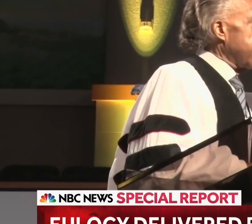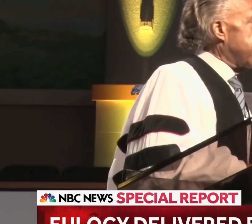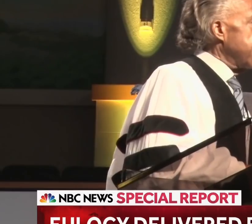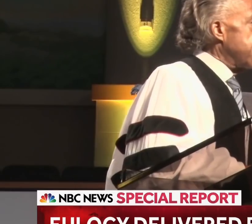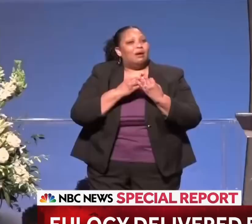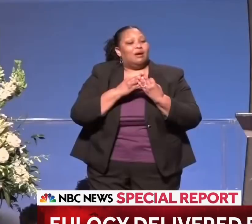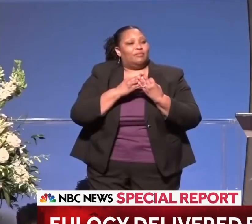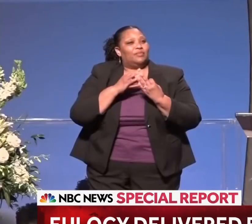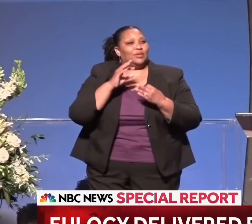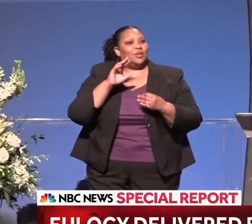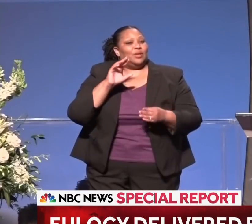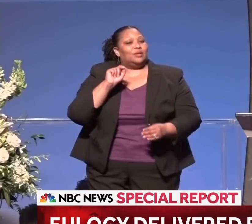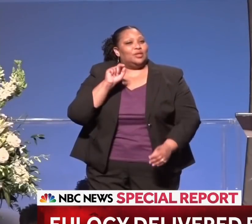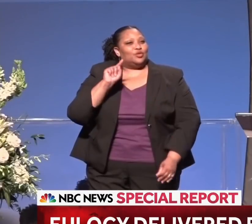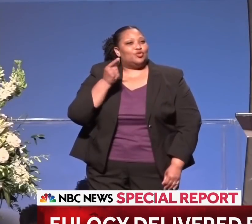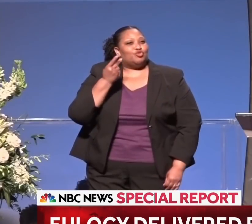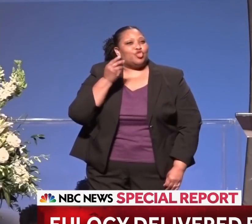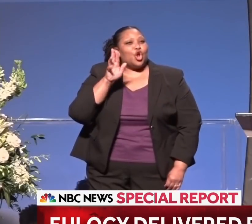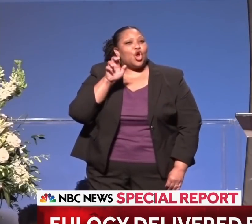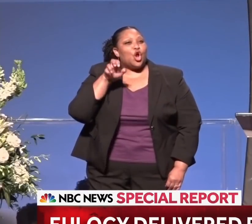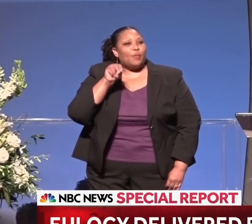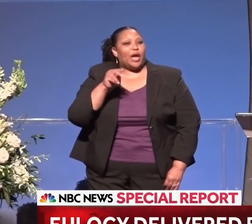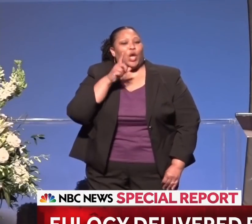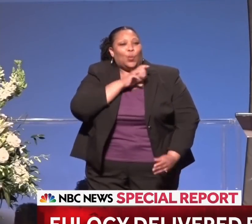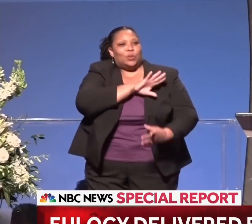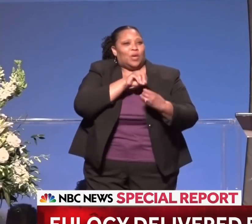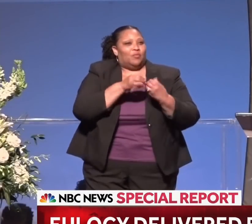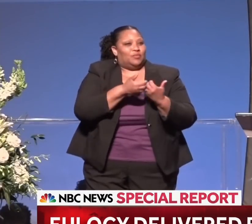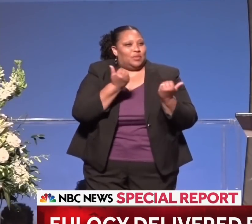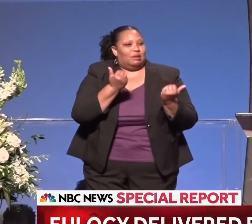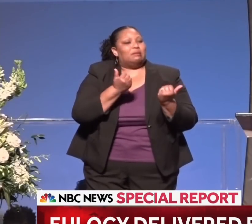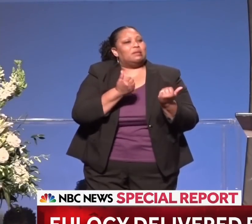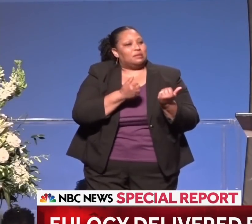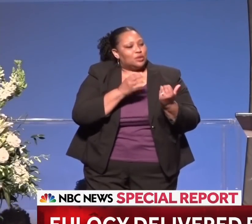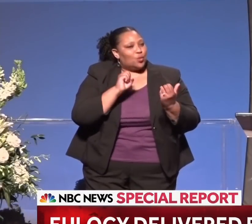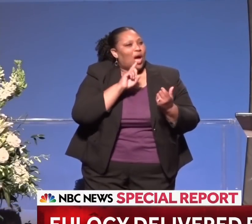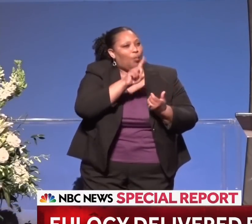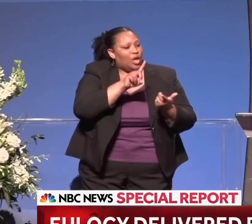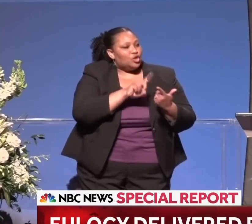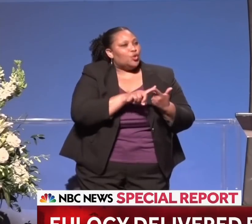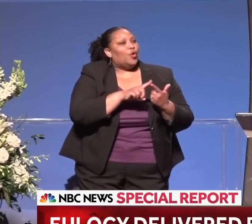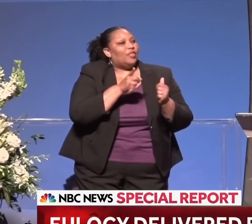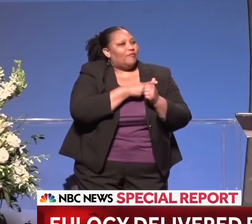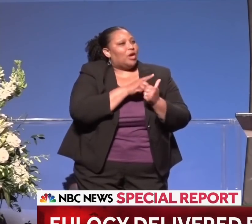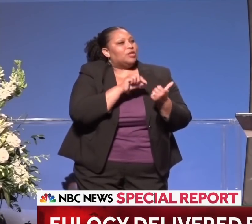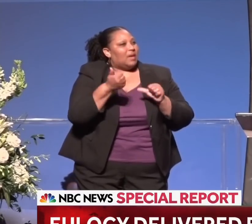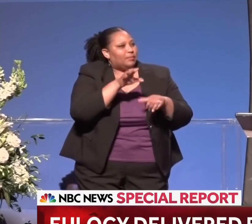AND MY GREAT-GRANDFATHER WAS OWNED BY THE FAMILY OF STROM THURMOND, THE SEGREGATIONIST.